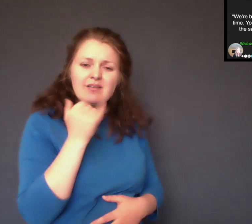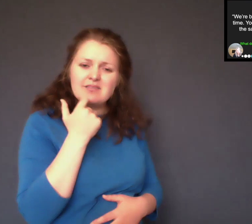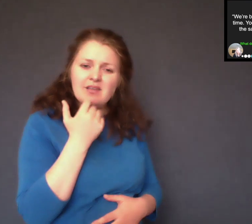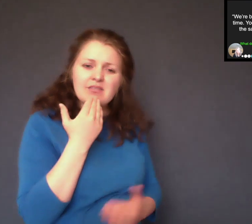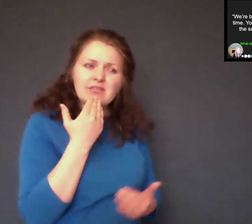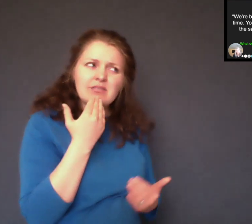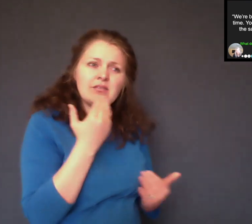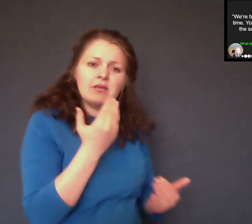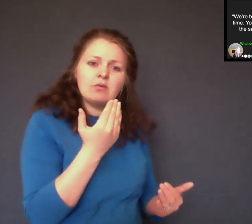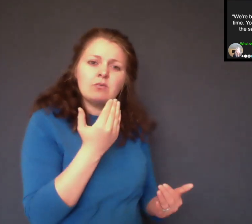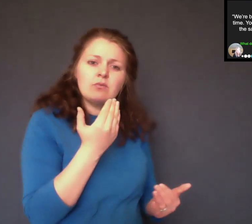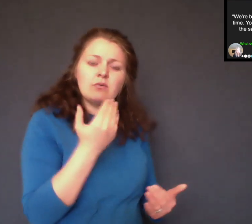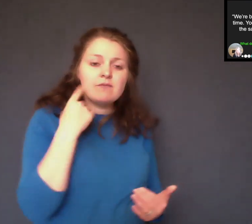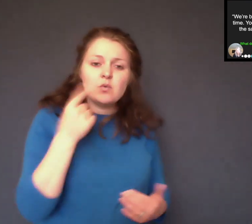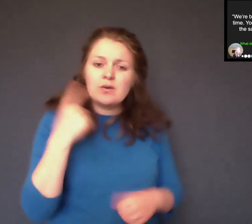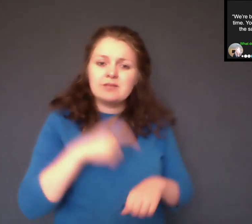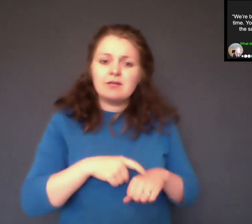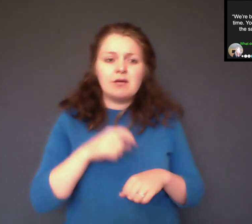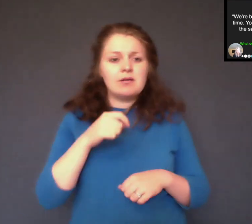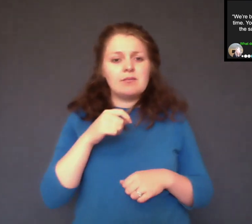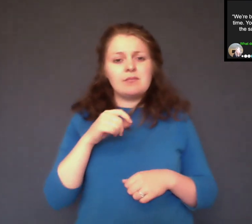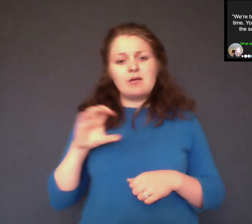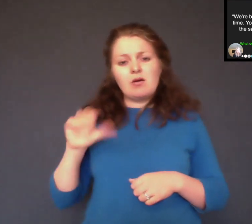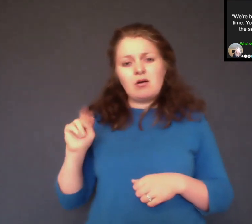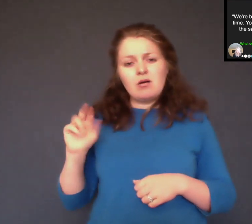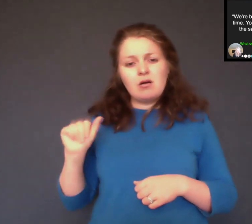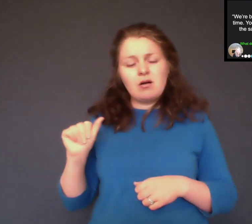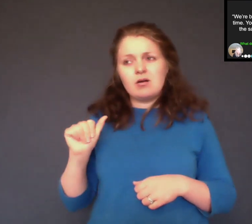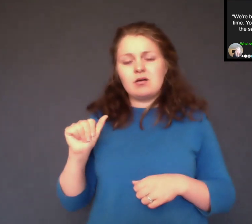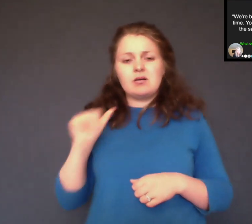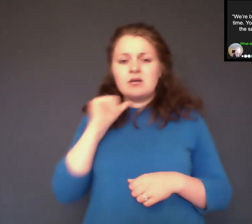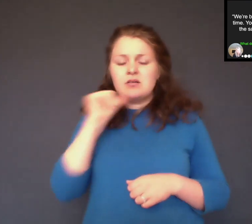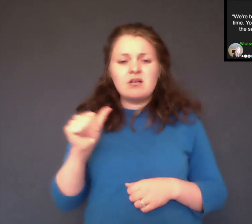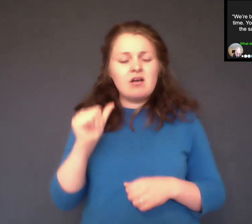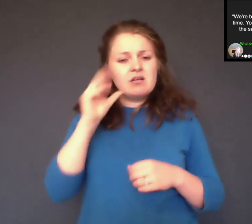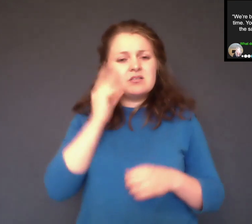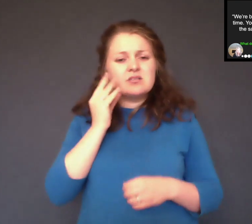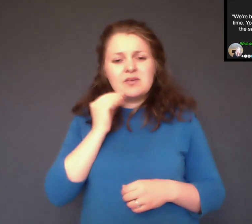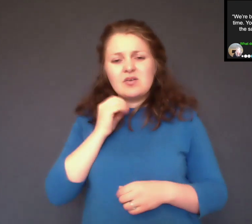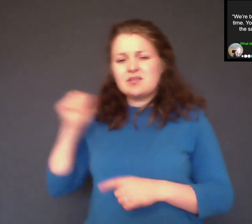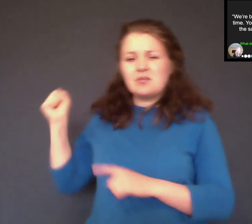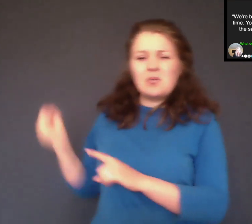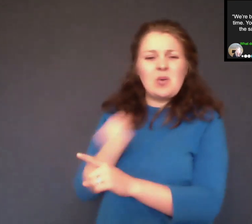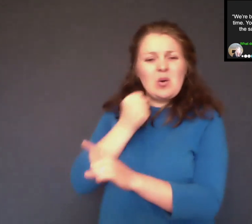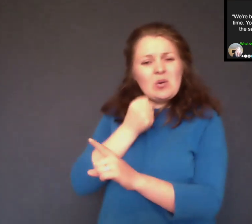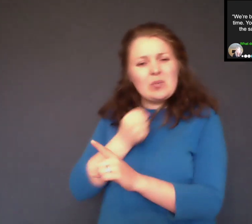that for once it not be met with blows or with hows of horror it turned its eyes up to harvey's